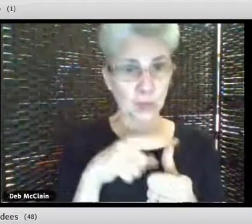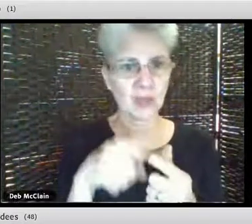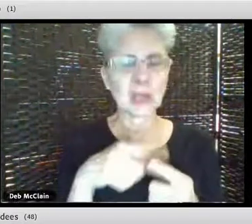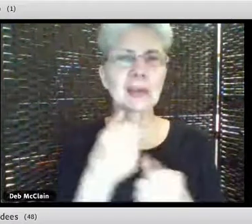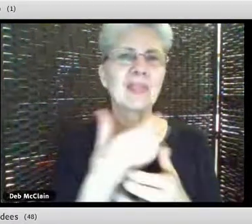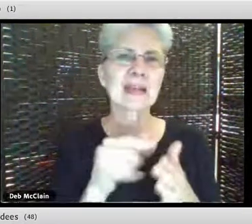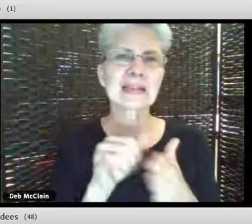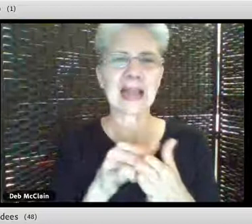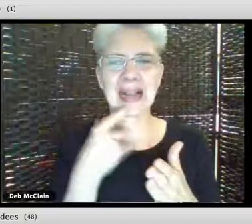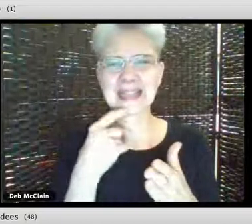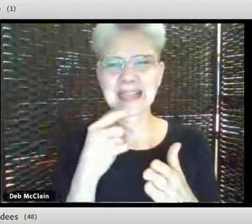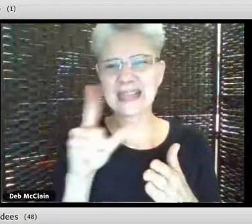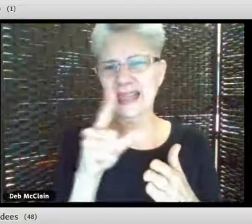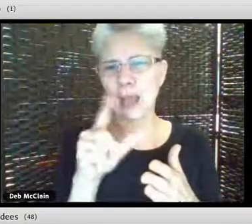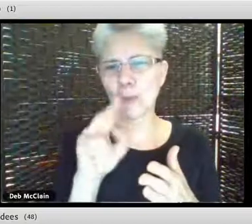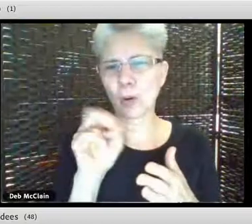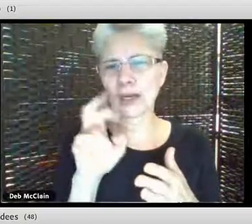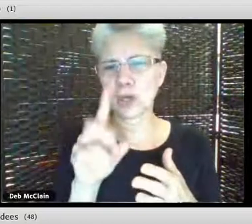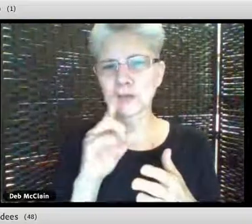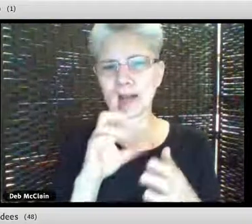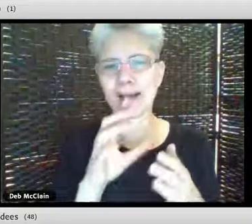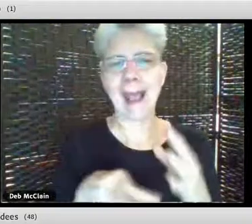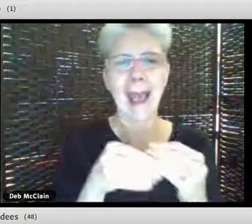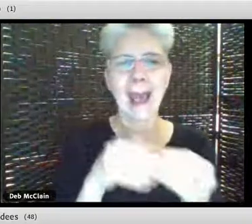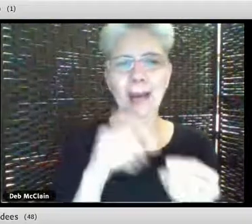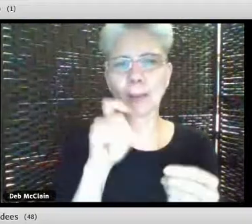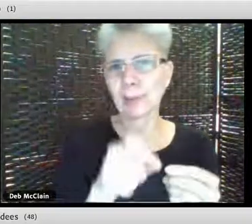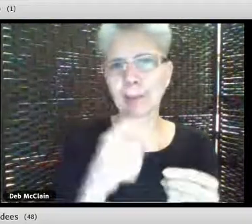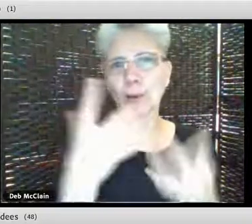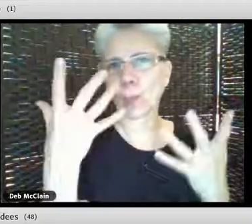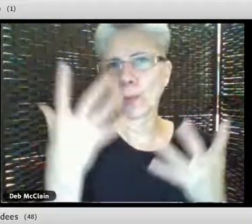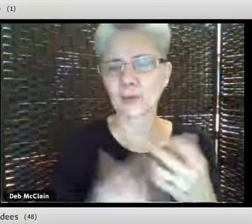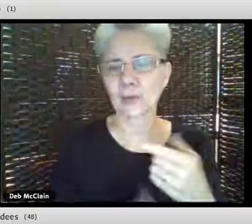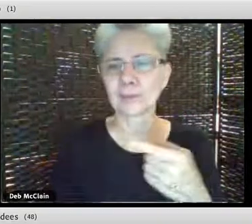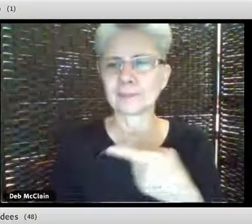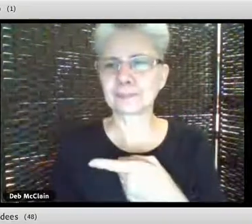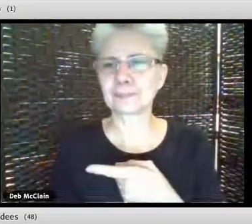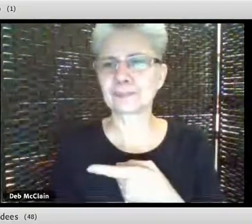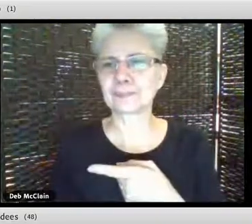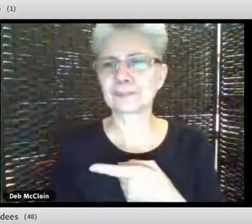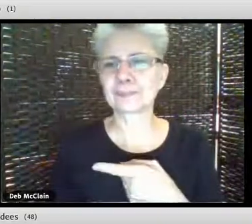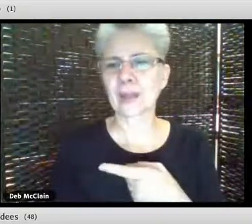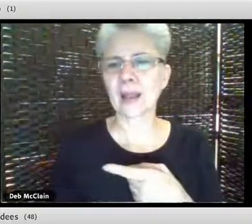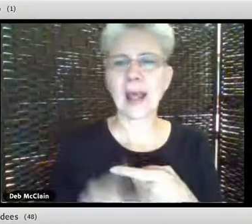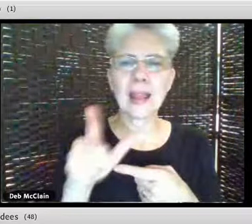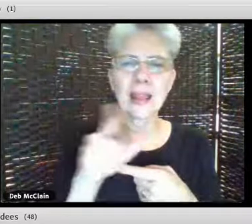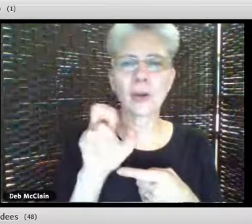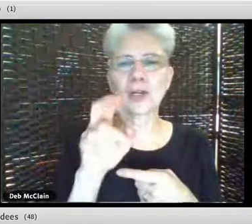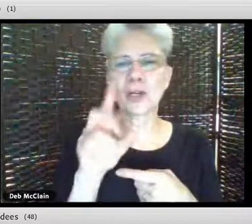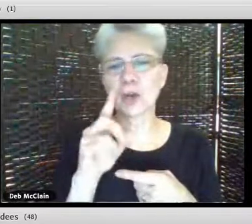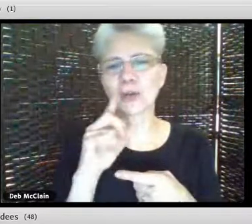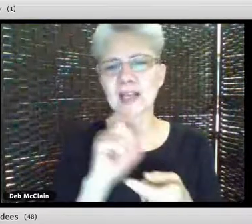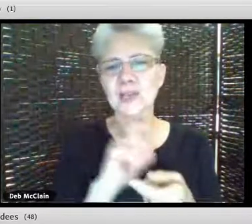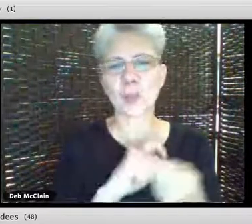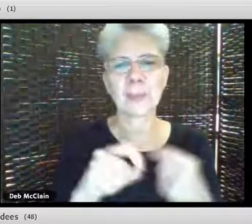say please turn on suggested changes, and if you do, you'll get things like this where it says, "Librarynerd said add a period.